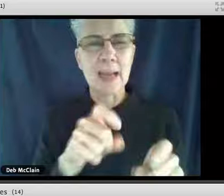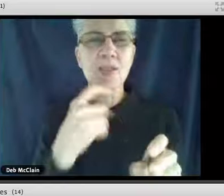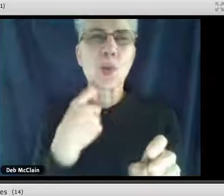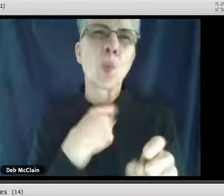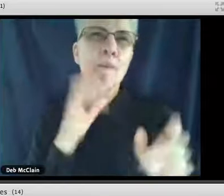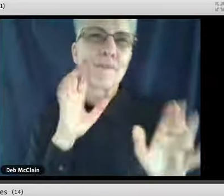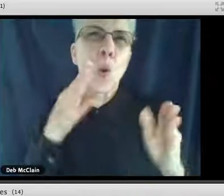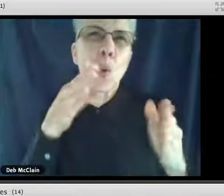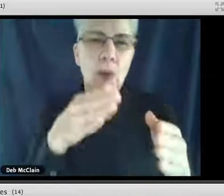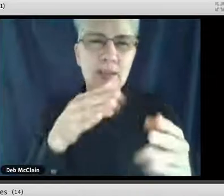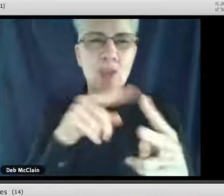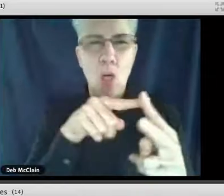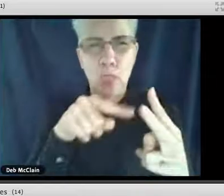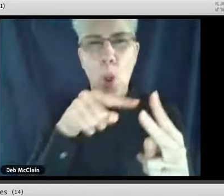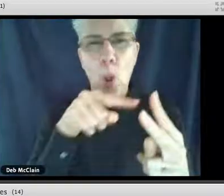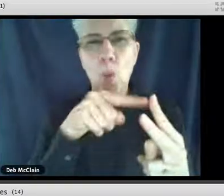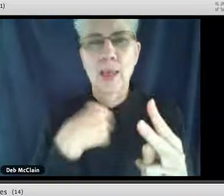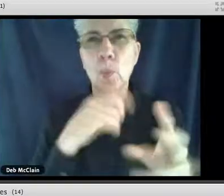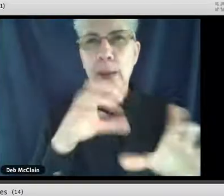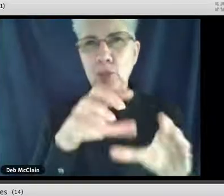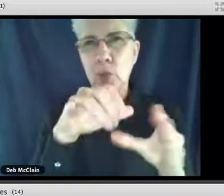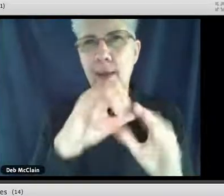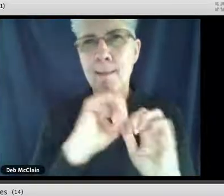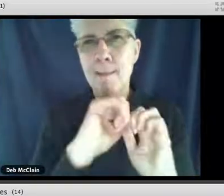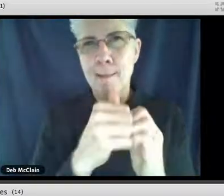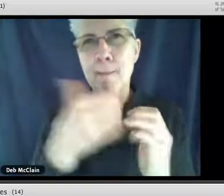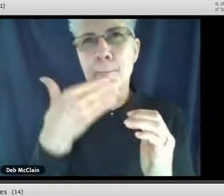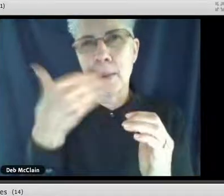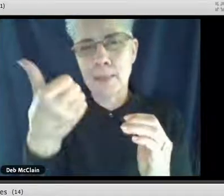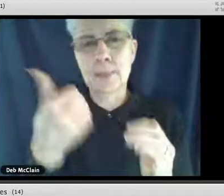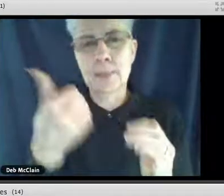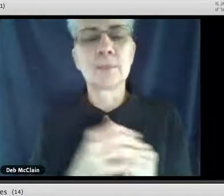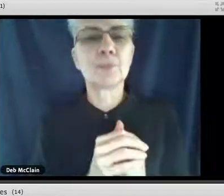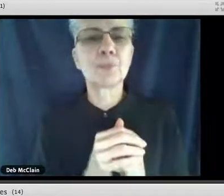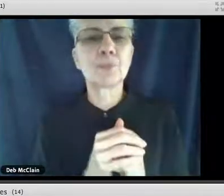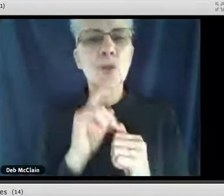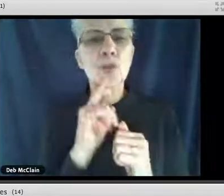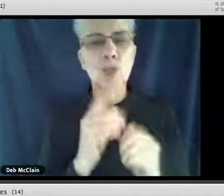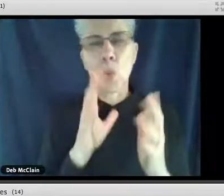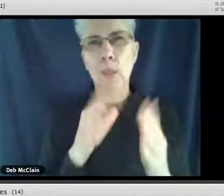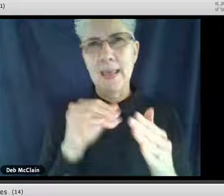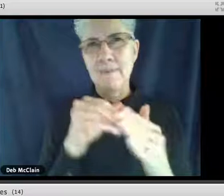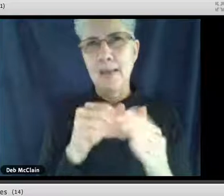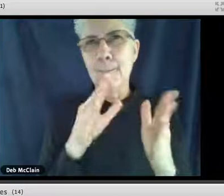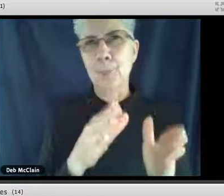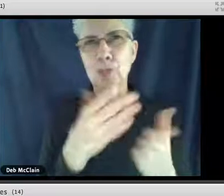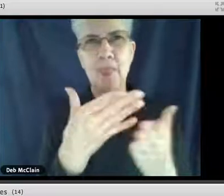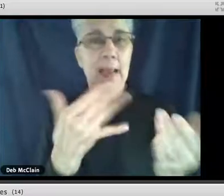into the ways that we can do that. So we're going to kind of leave the in-person stuff alone for now.